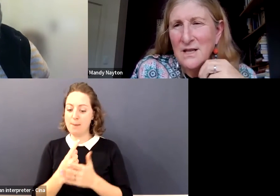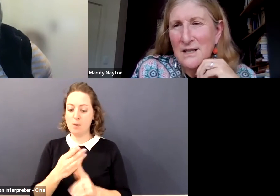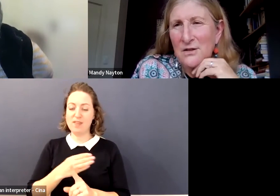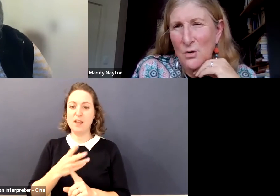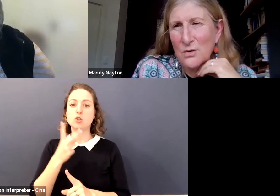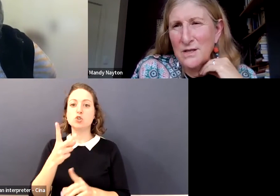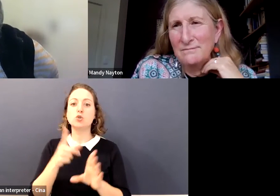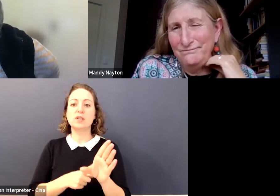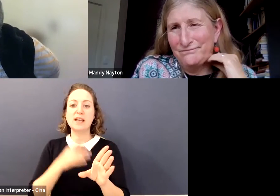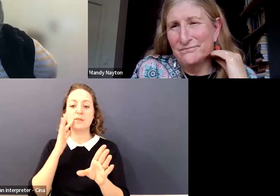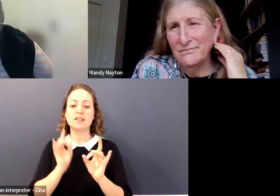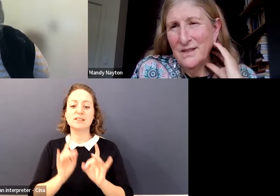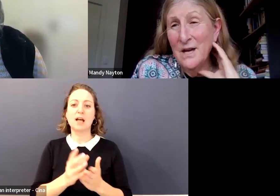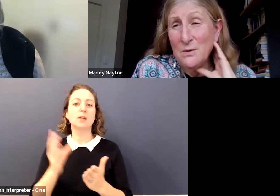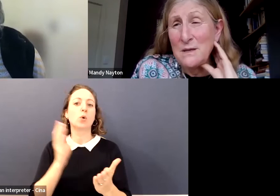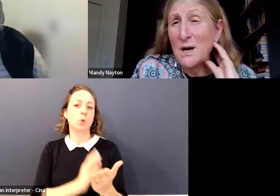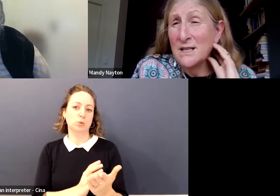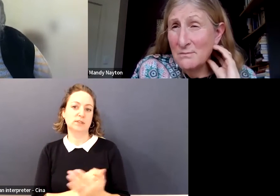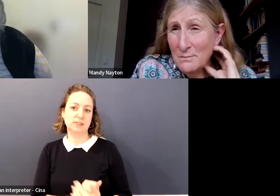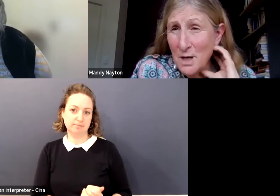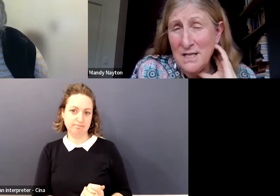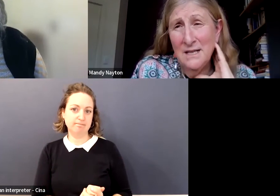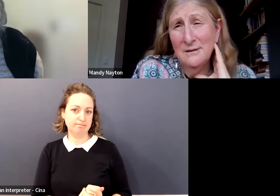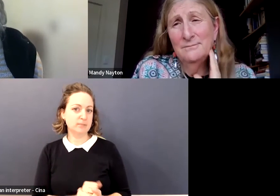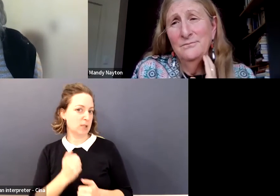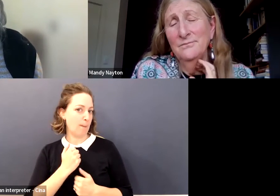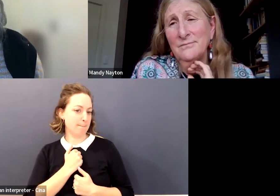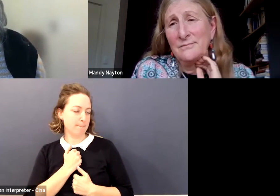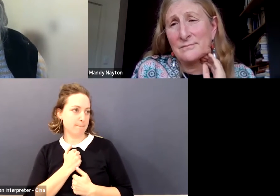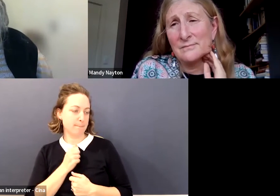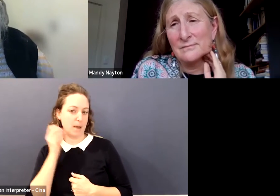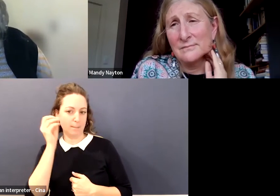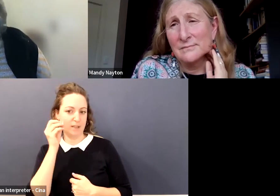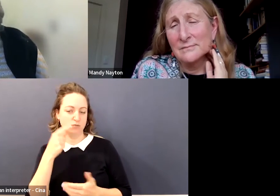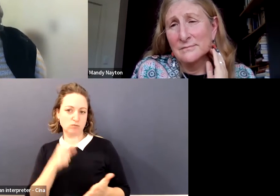starting the course. That would be my take- DARLENE: Recommendation. Thank you for that.